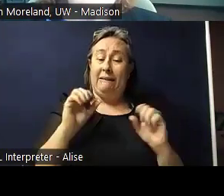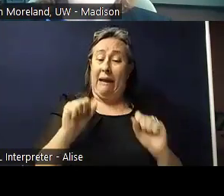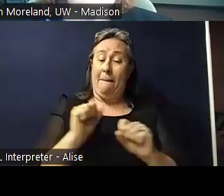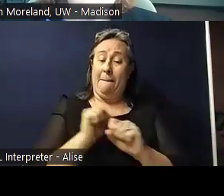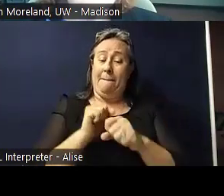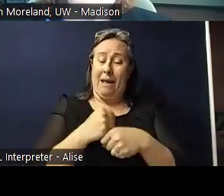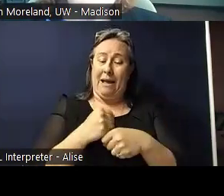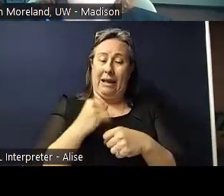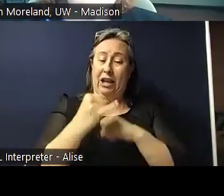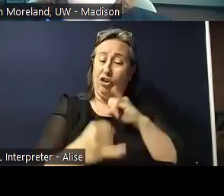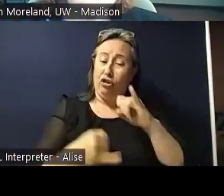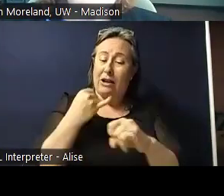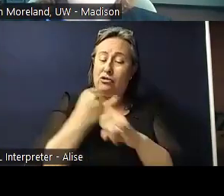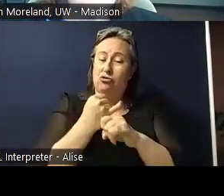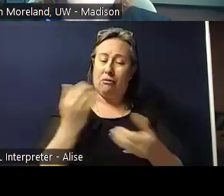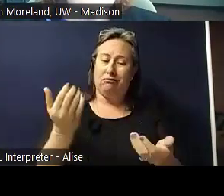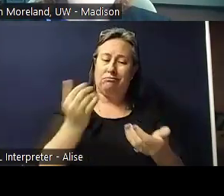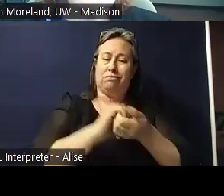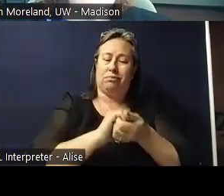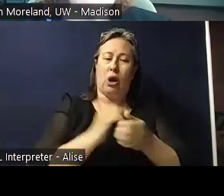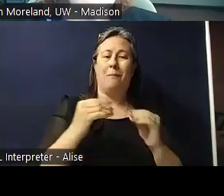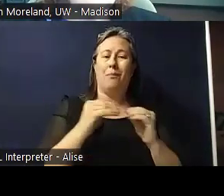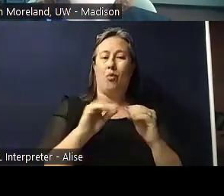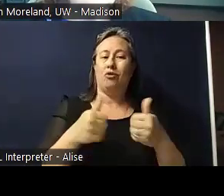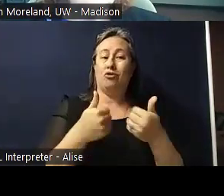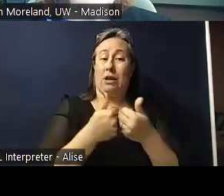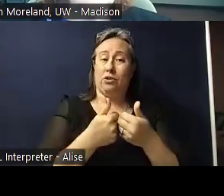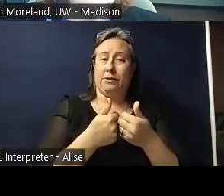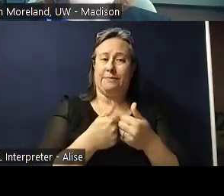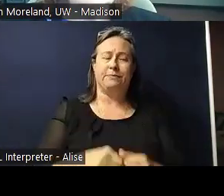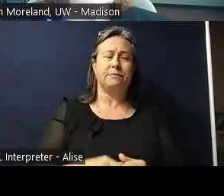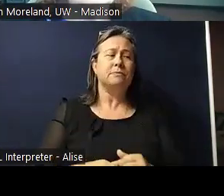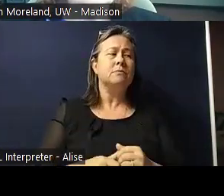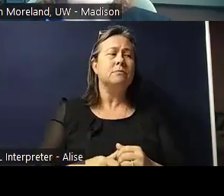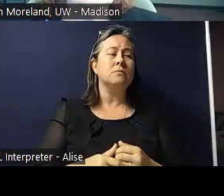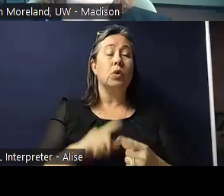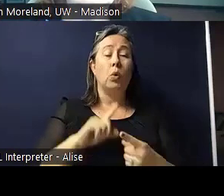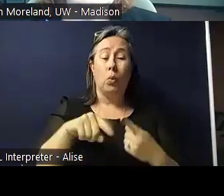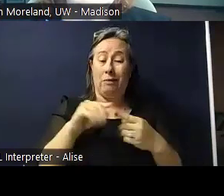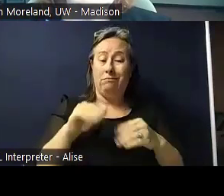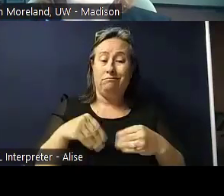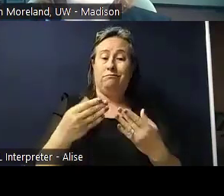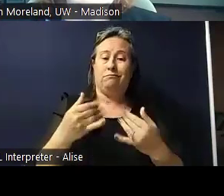a little bit more challenging at the time of the award and as we move forward once we know